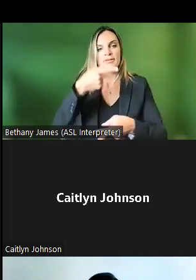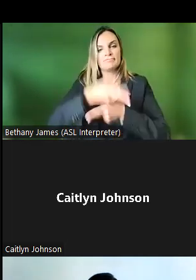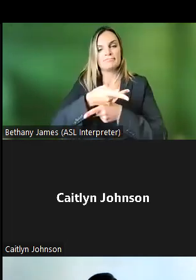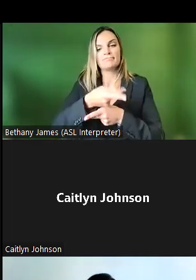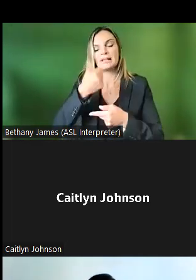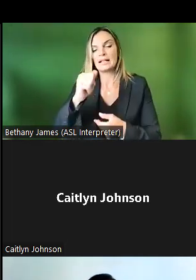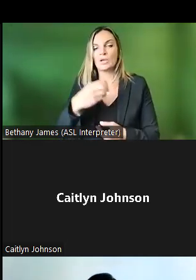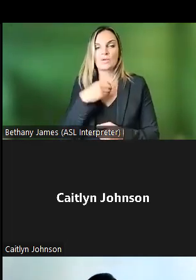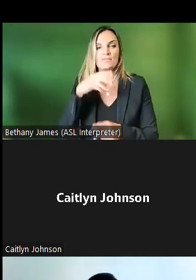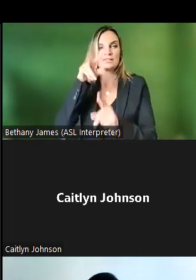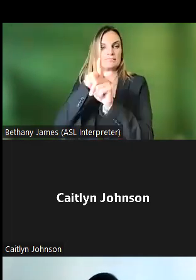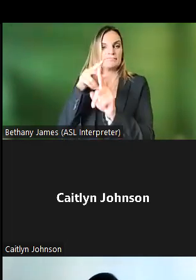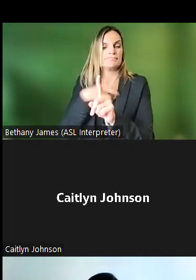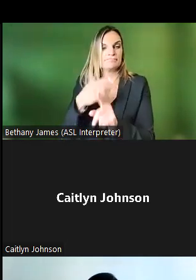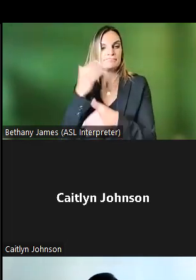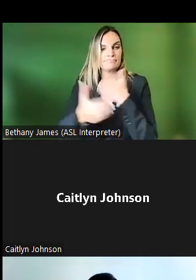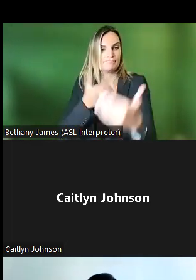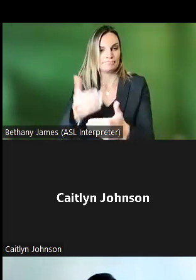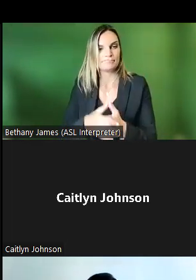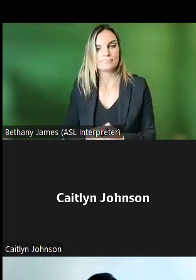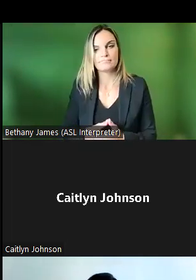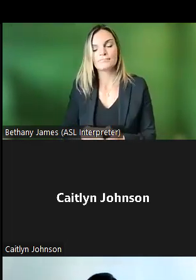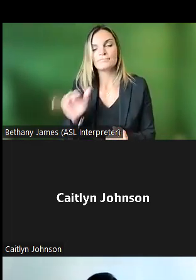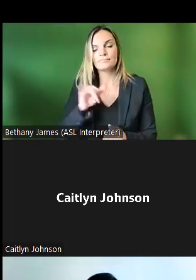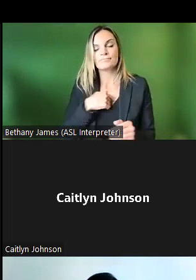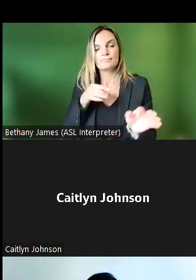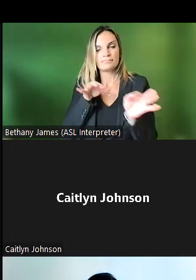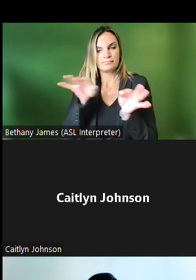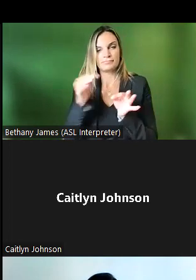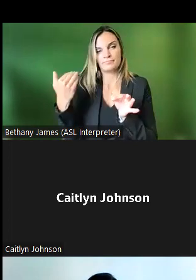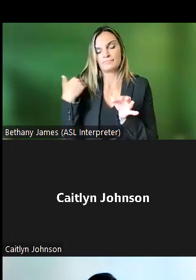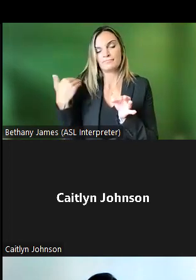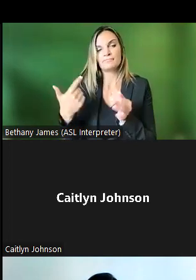So as I showed you before, there is the screen where you can file a complaint against a state